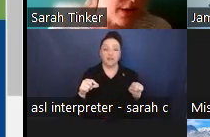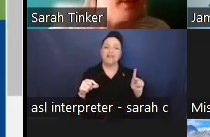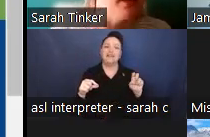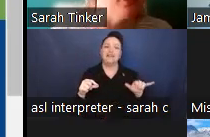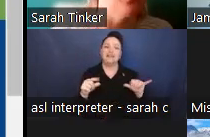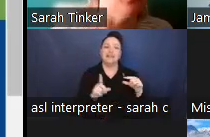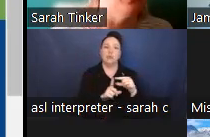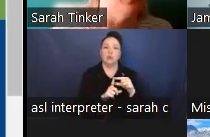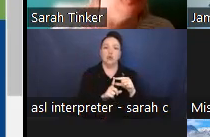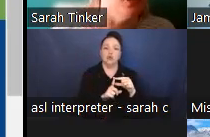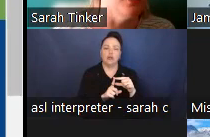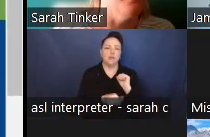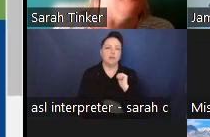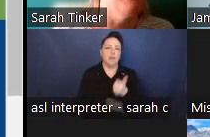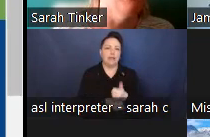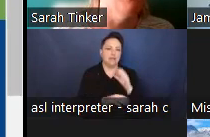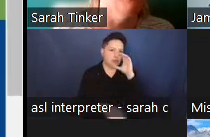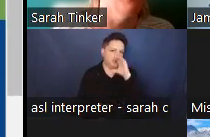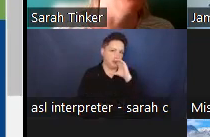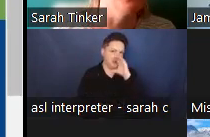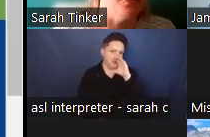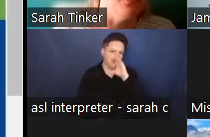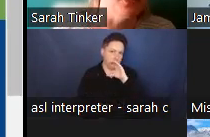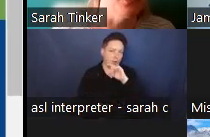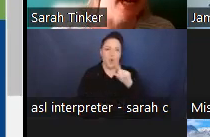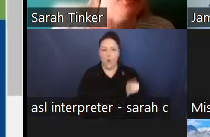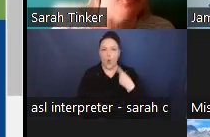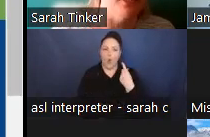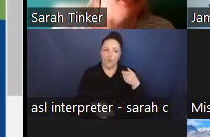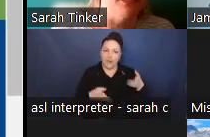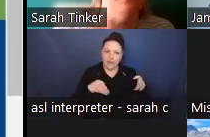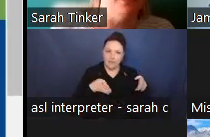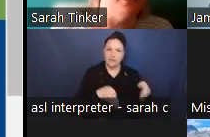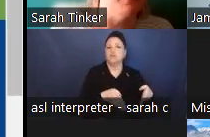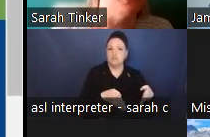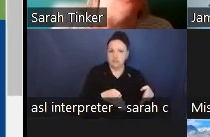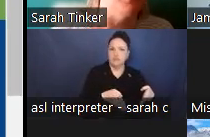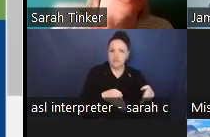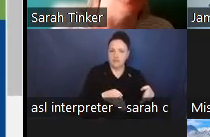we're able to control the results because we can see the kinds of things people are